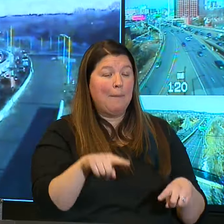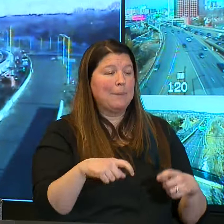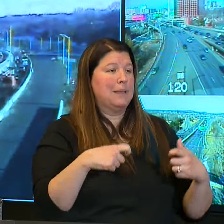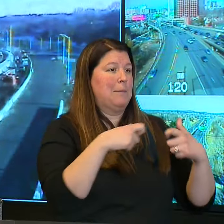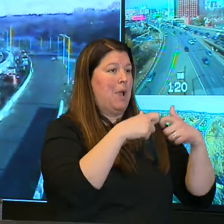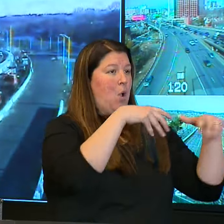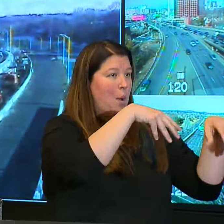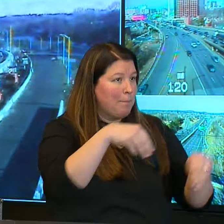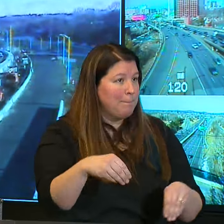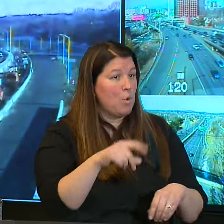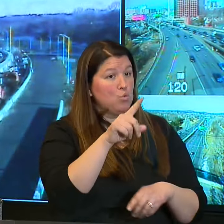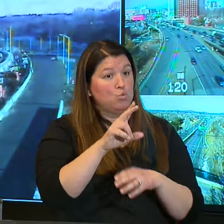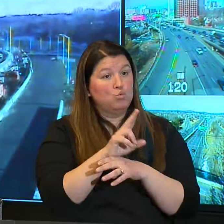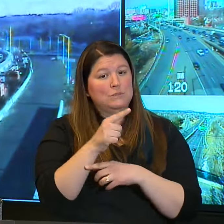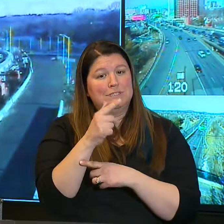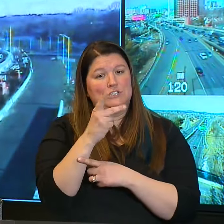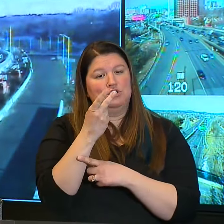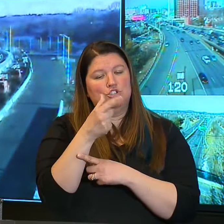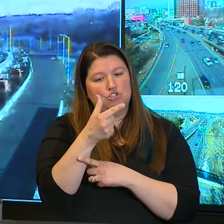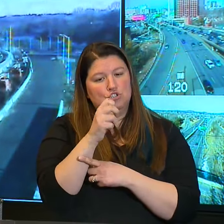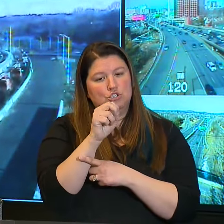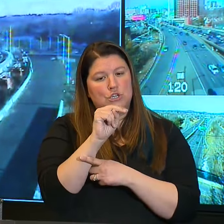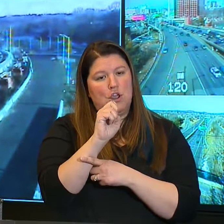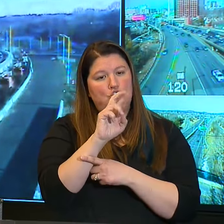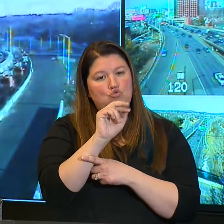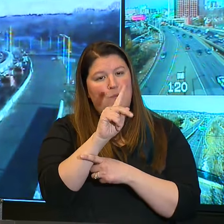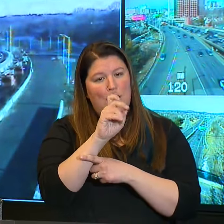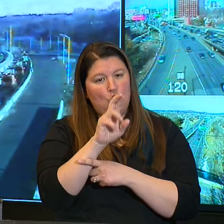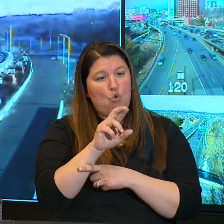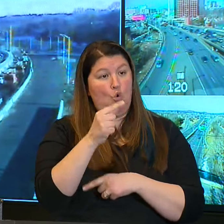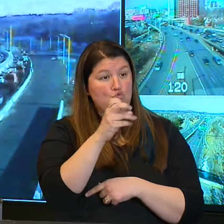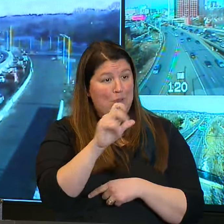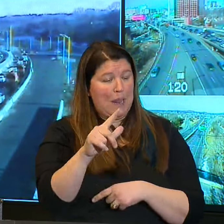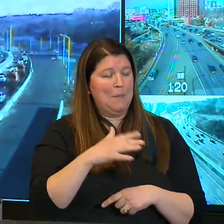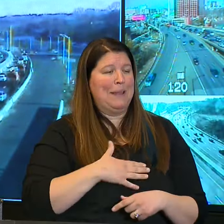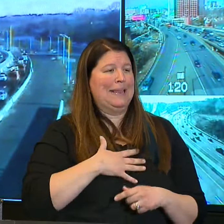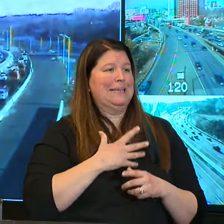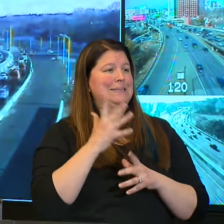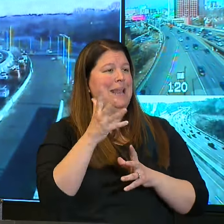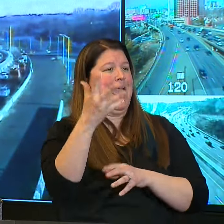TO PREVENT ACCIDENTAL CARBON MONOXIDE POISONING."